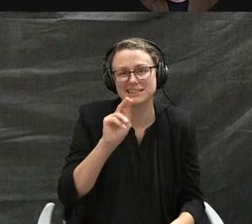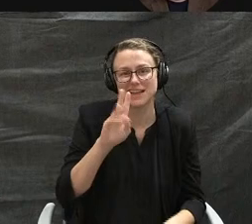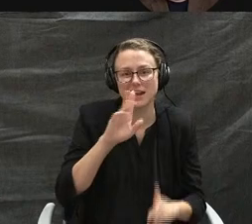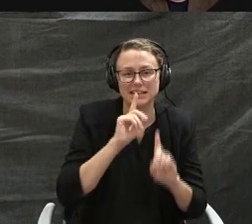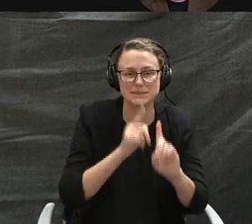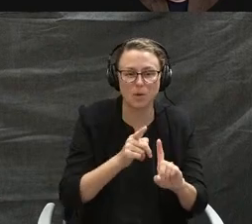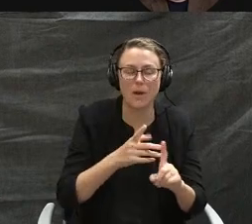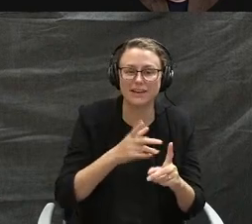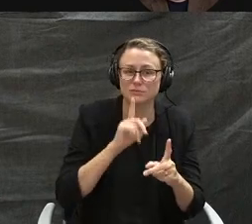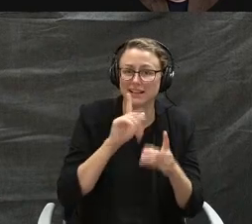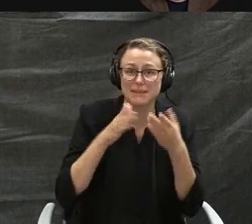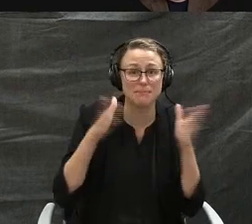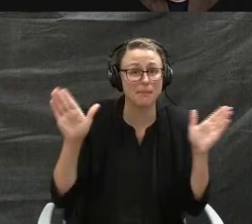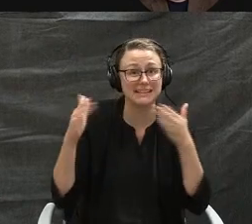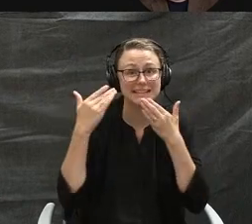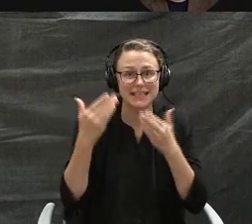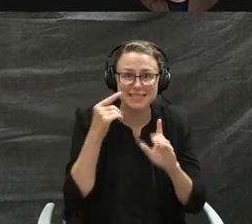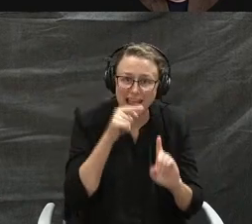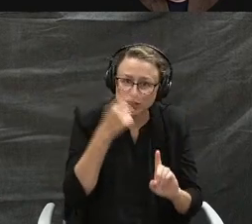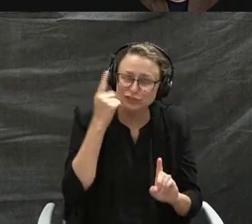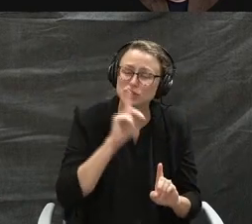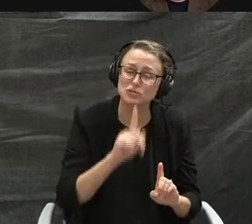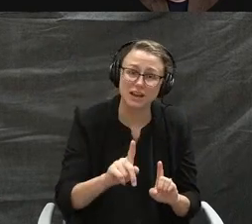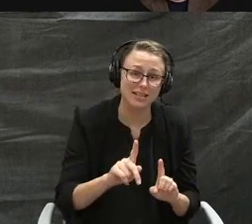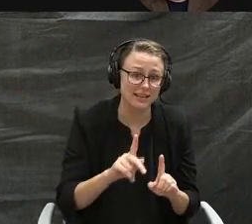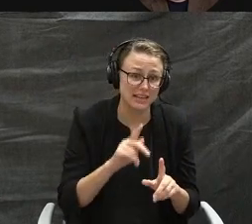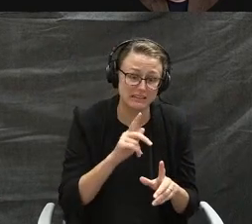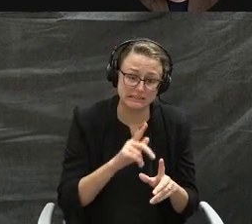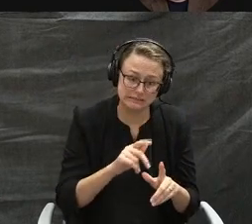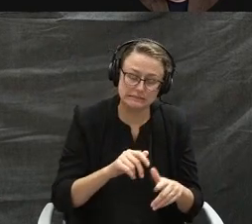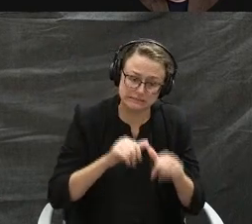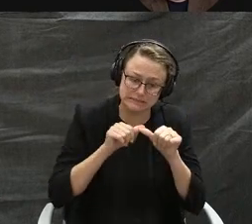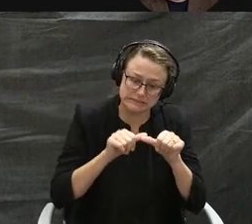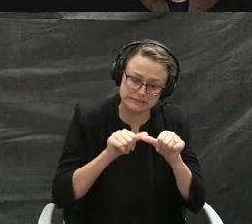thank you for a really staying on top of this. You know, the